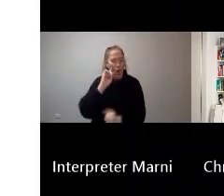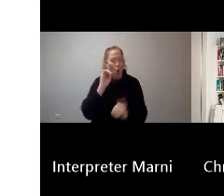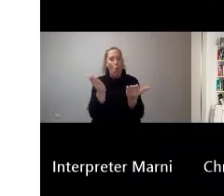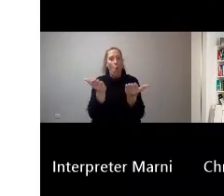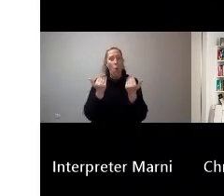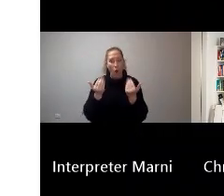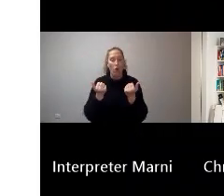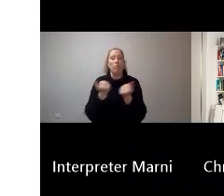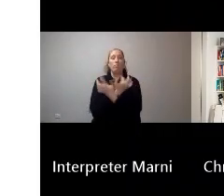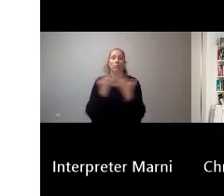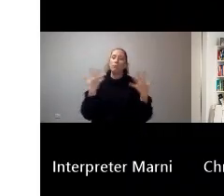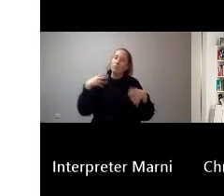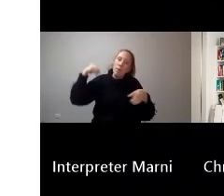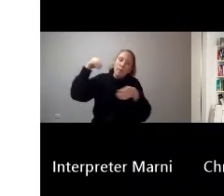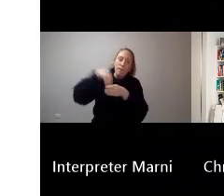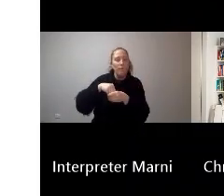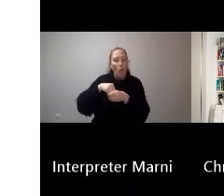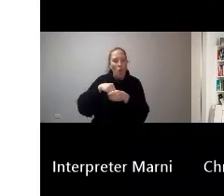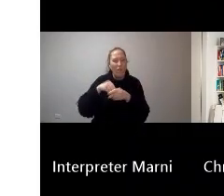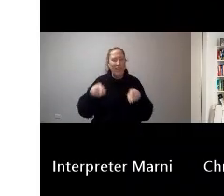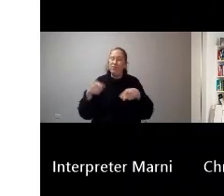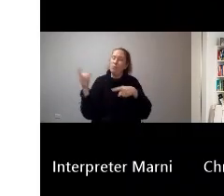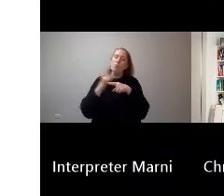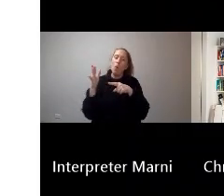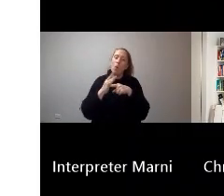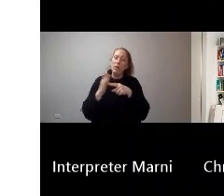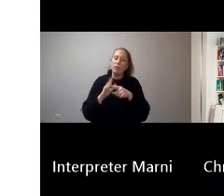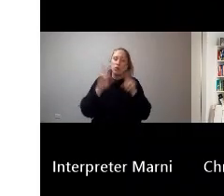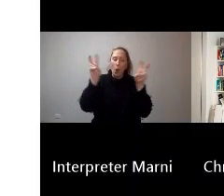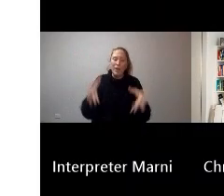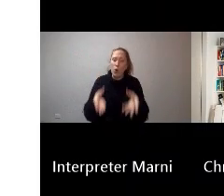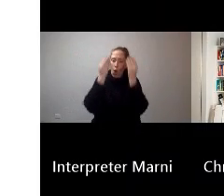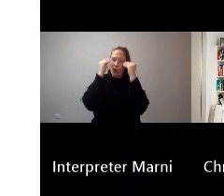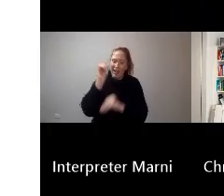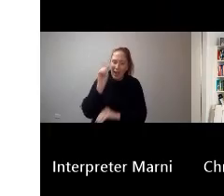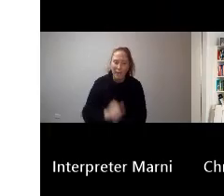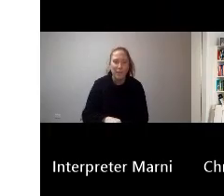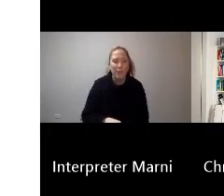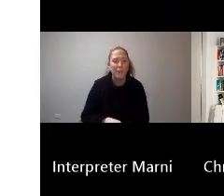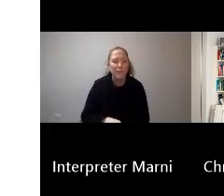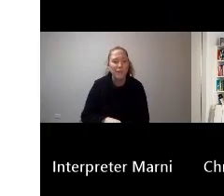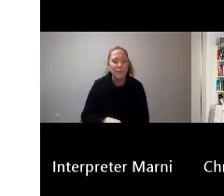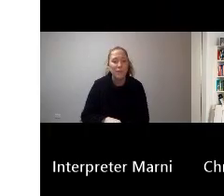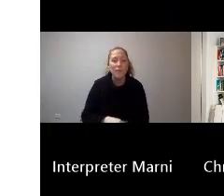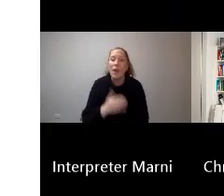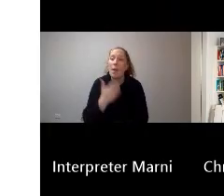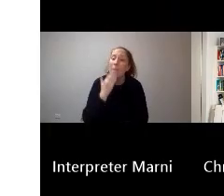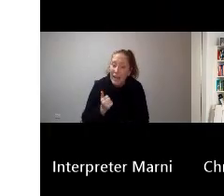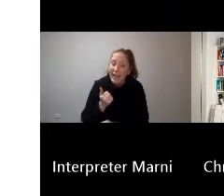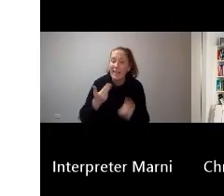to be part of this really important webinar. Can I please ask anyone, if you have questions